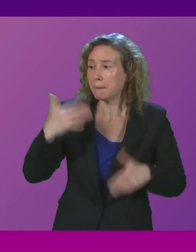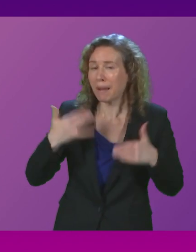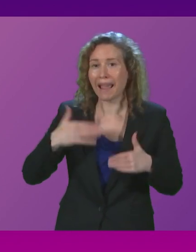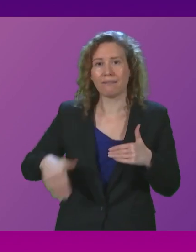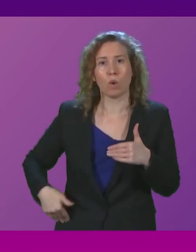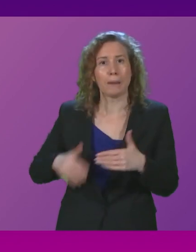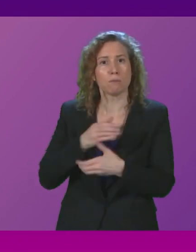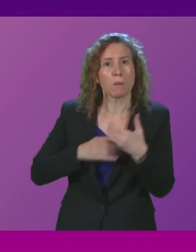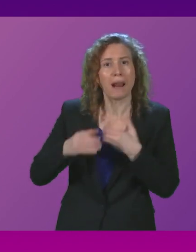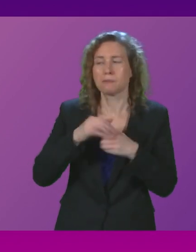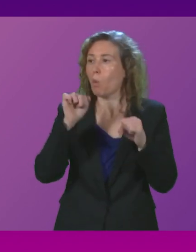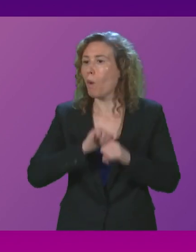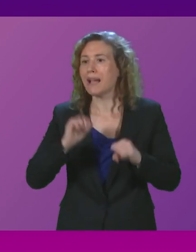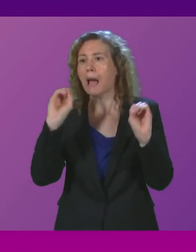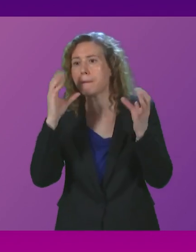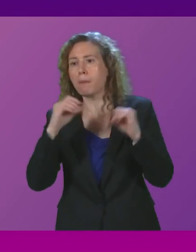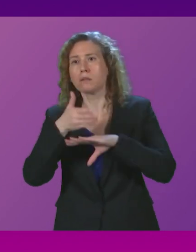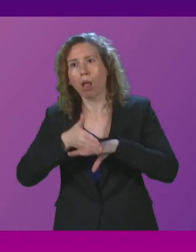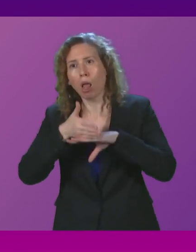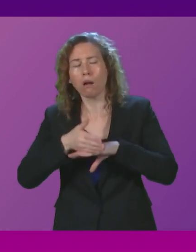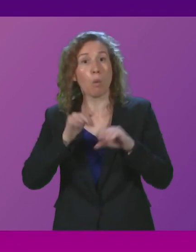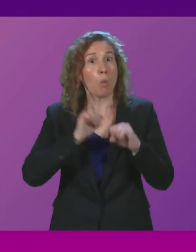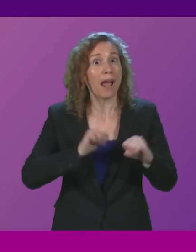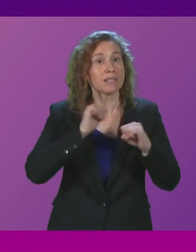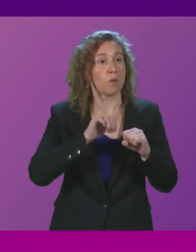ambulance outside A and E; wait anxiously for their child to get mental health treatment.